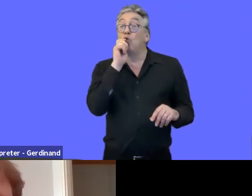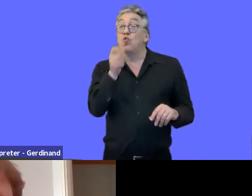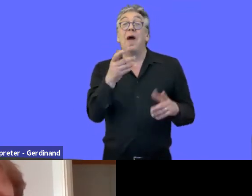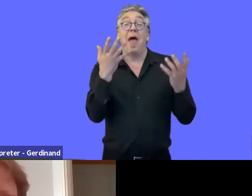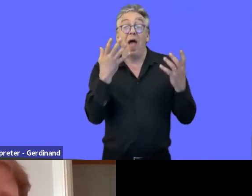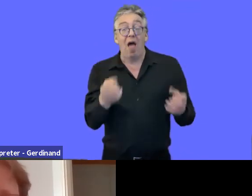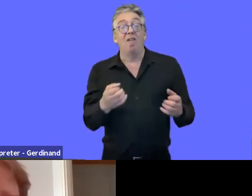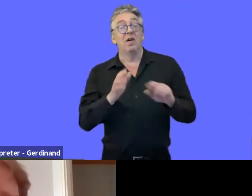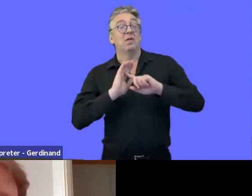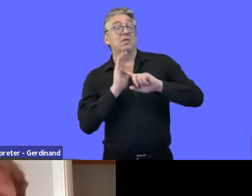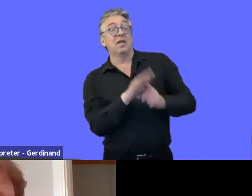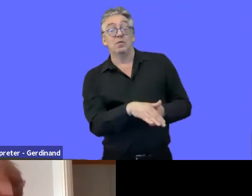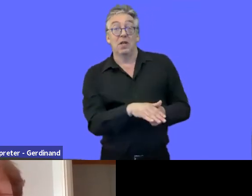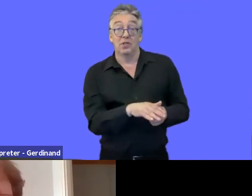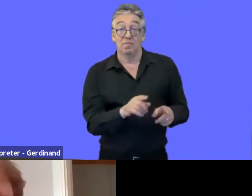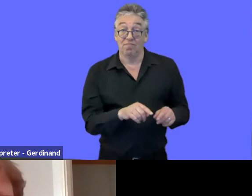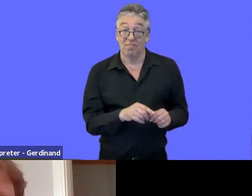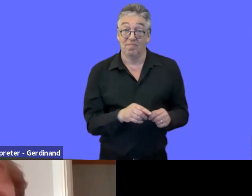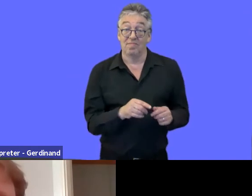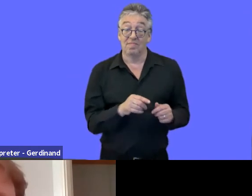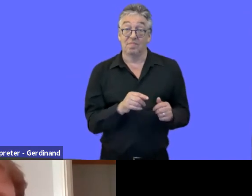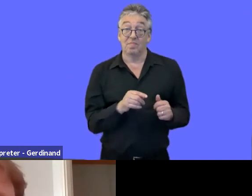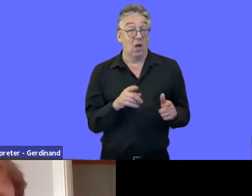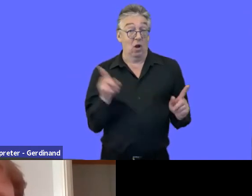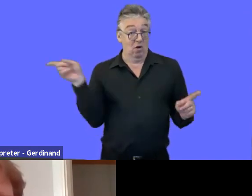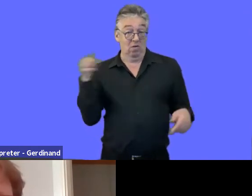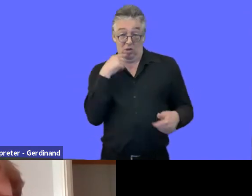it went onto find the violations in Hungary met these criteria